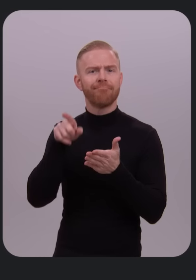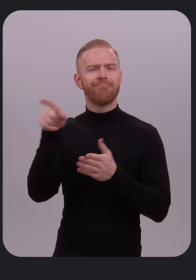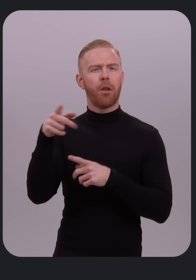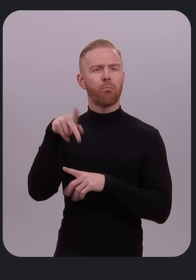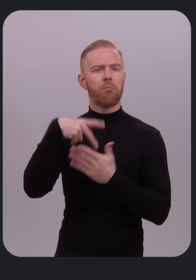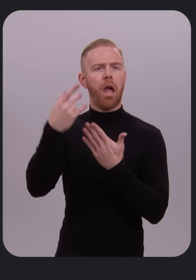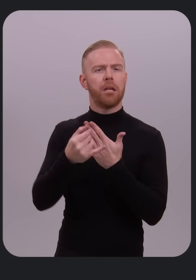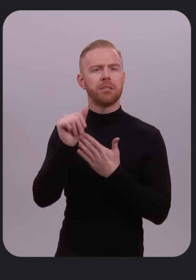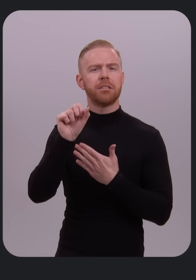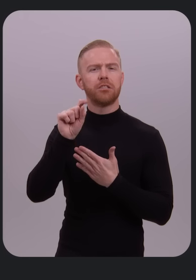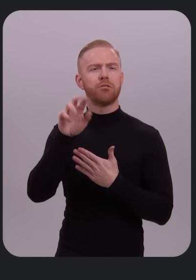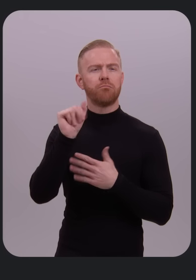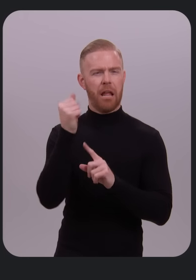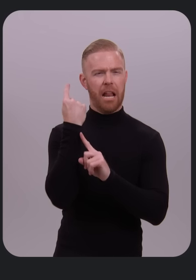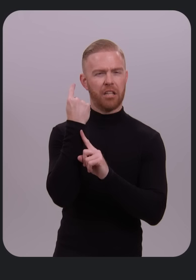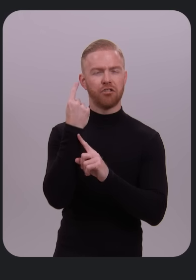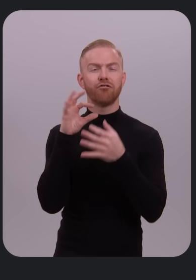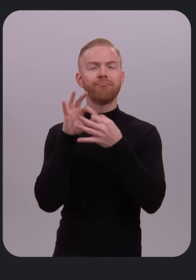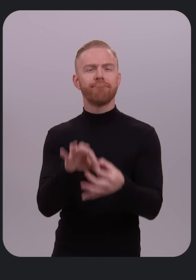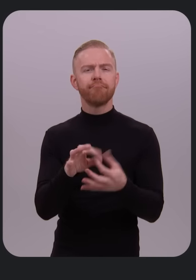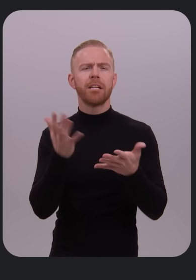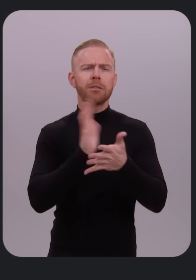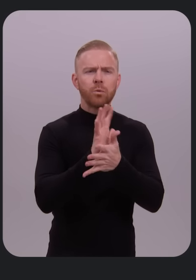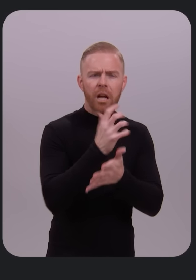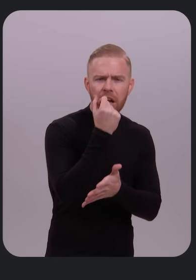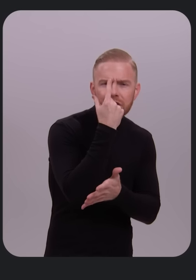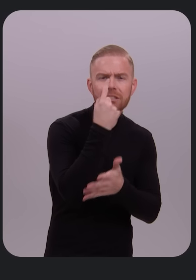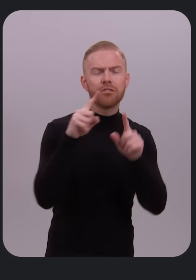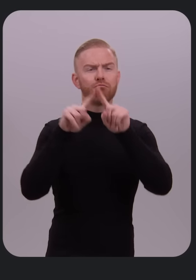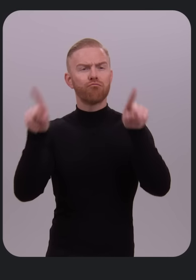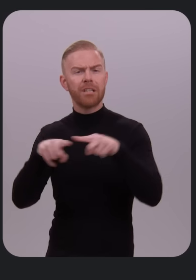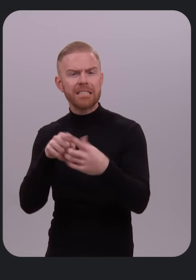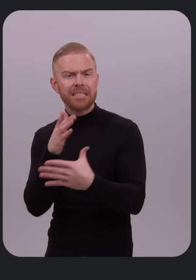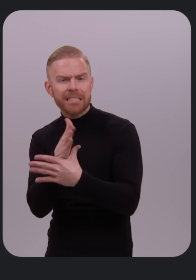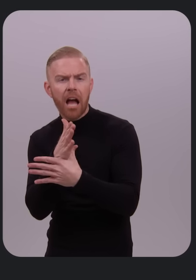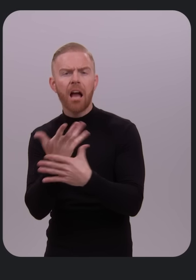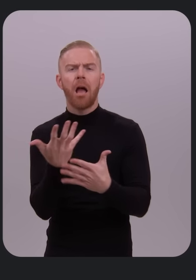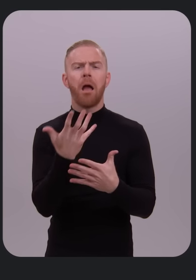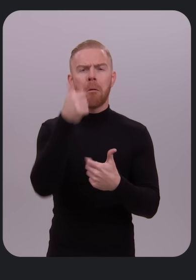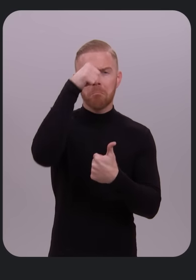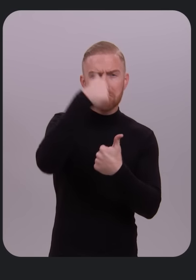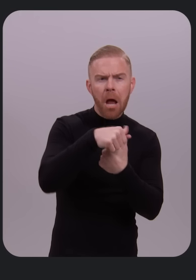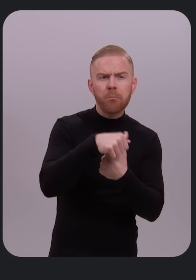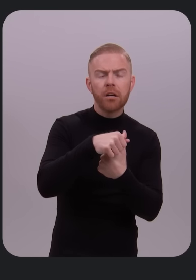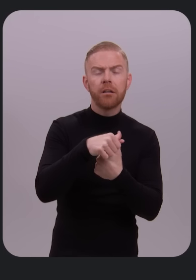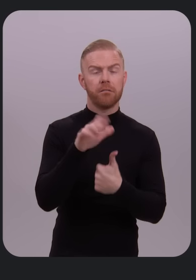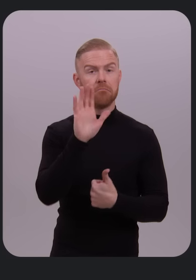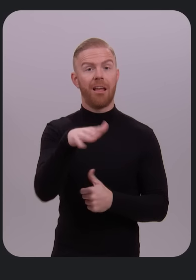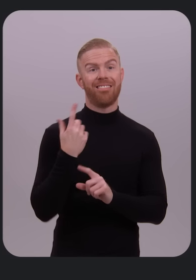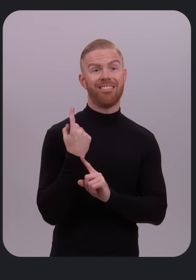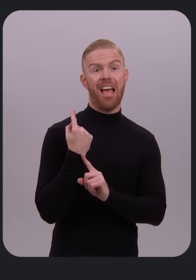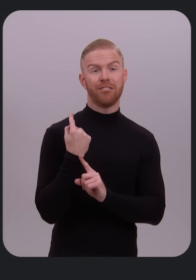such as video understanding, screen sharing, and memory. Over the past year, we've been integrating capabilities